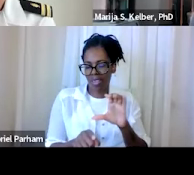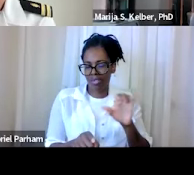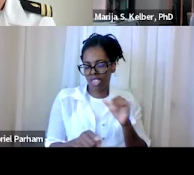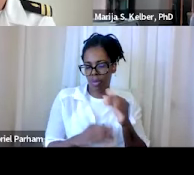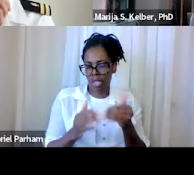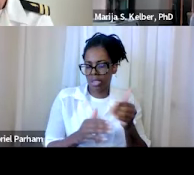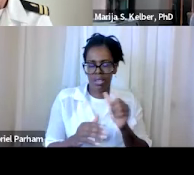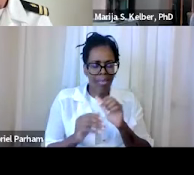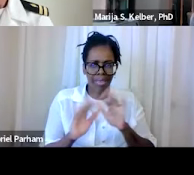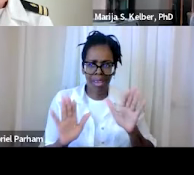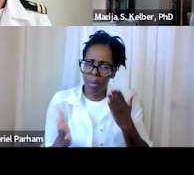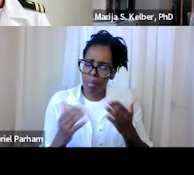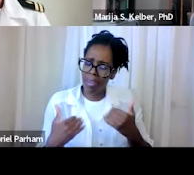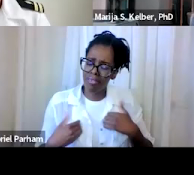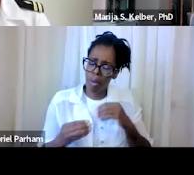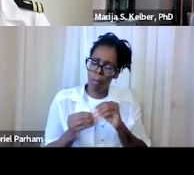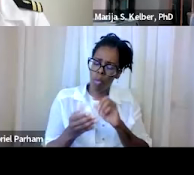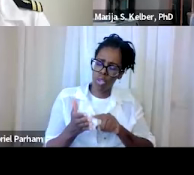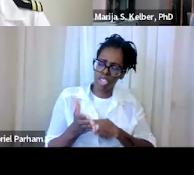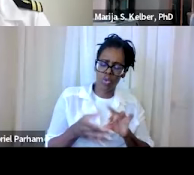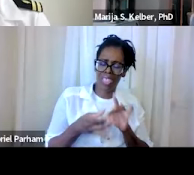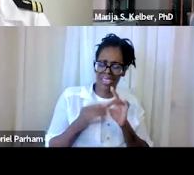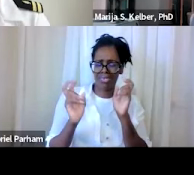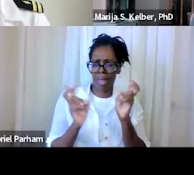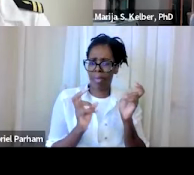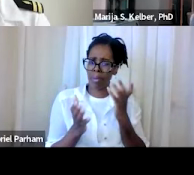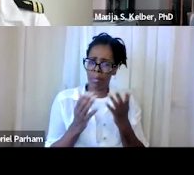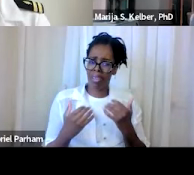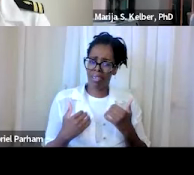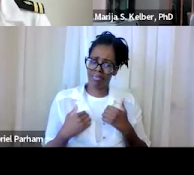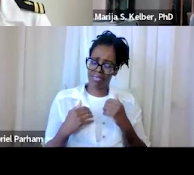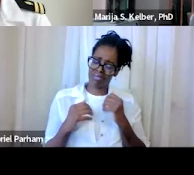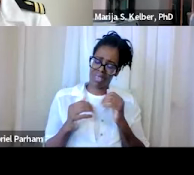If we had more research on this topic, we would be better able to know